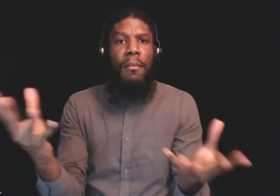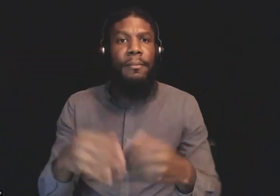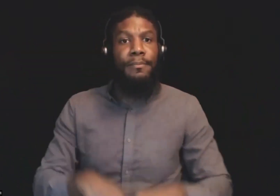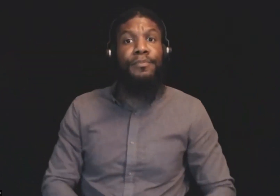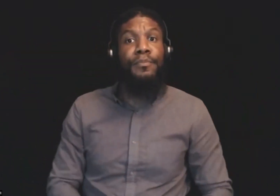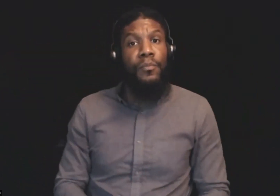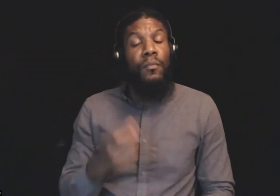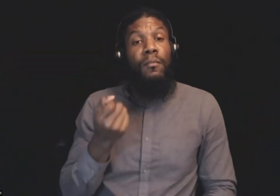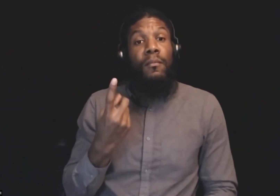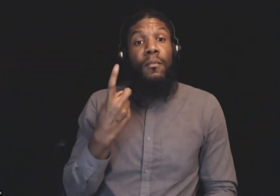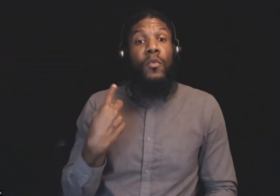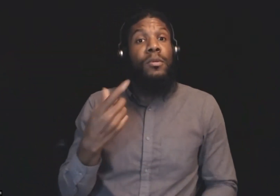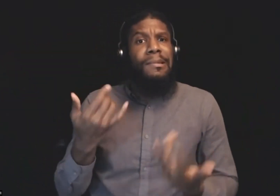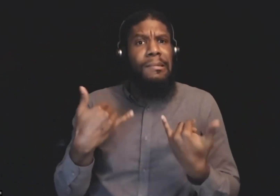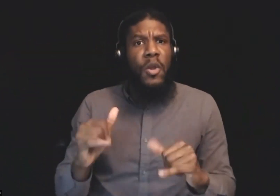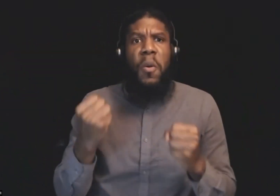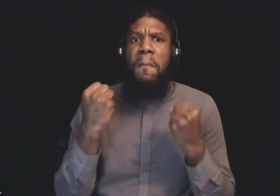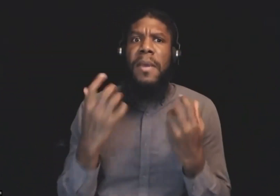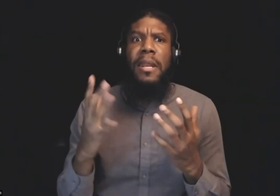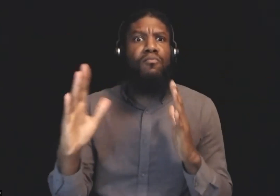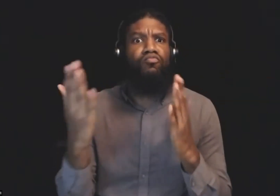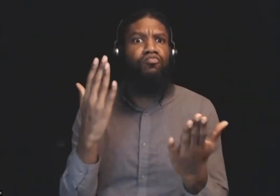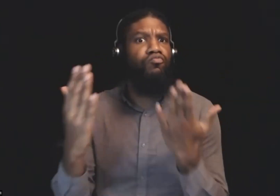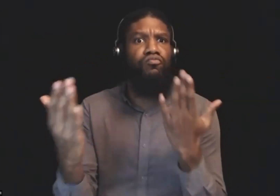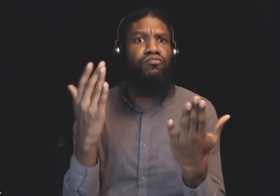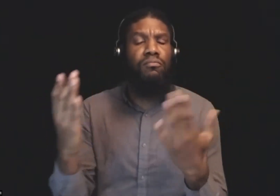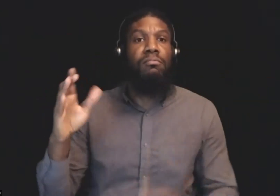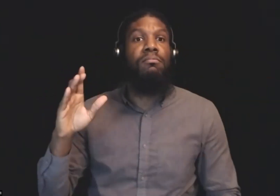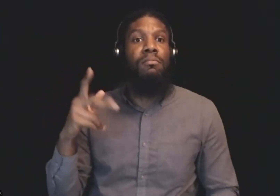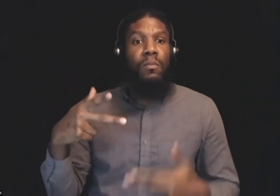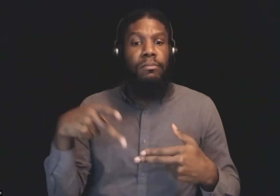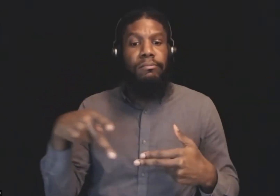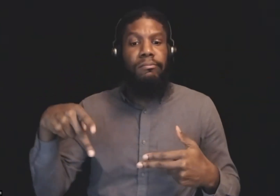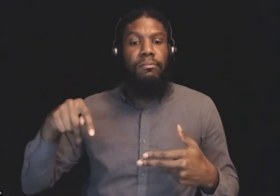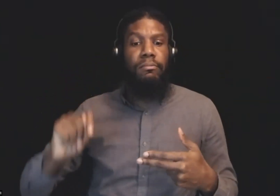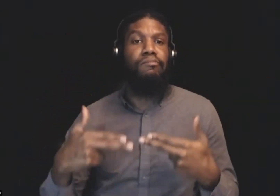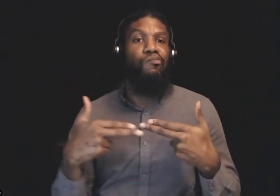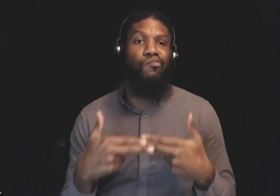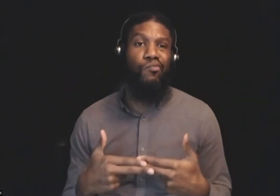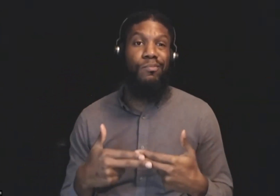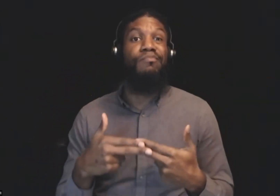of PowerPoint presentations. We have a conference room that students can book and present in there.